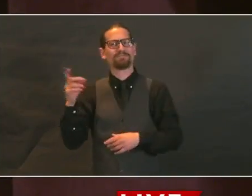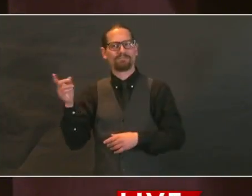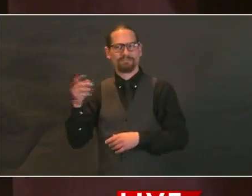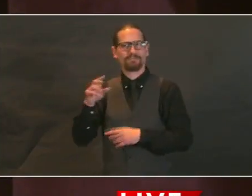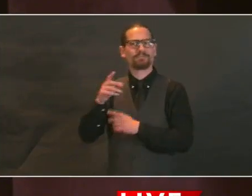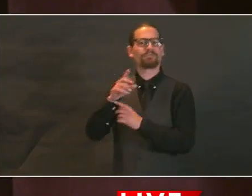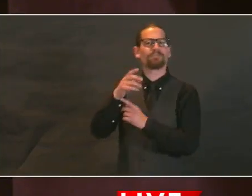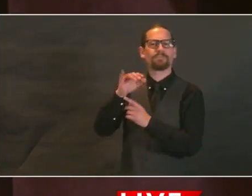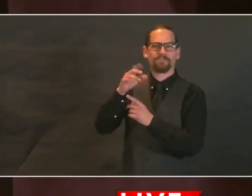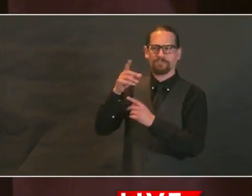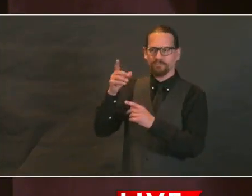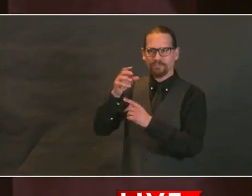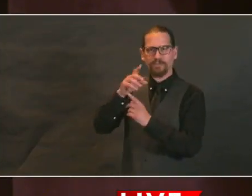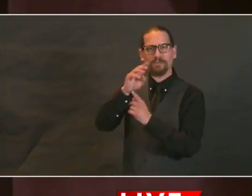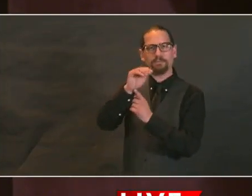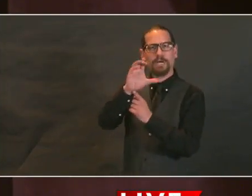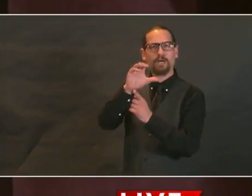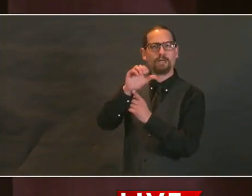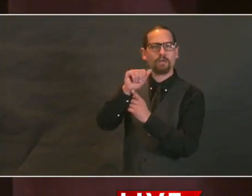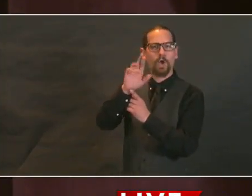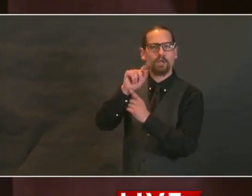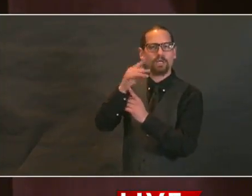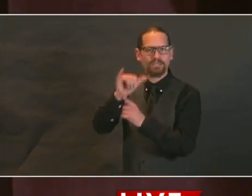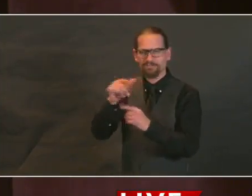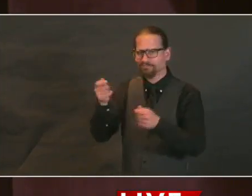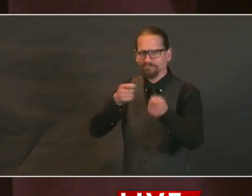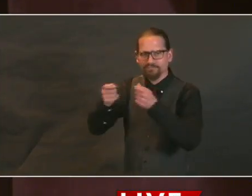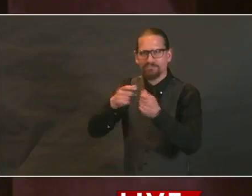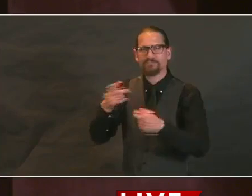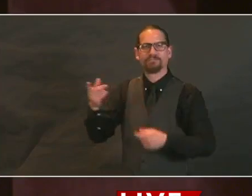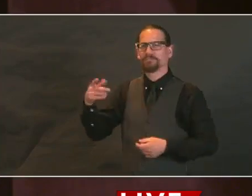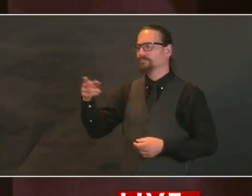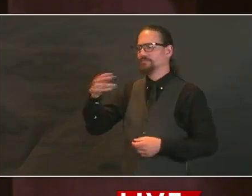AND DOCTOR HOLLAND AMONG SO MANY OTHERS THAT WE ARE BLESSED TO HAVE HERE IN RHODE